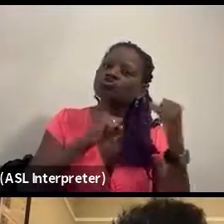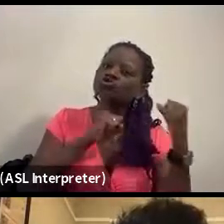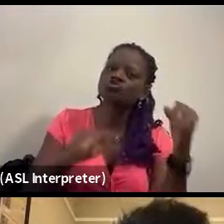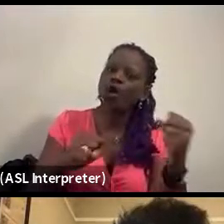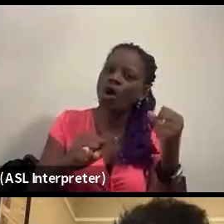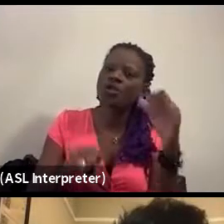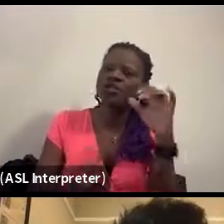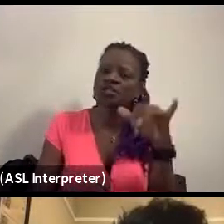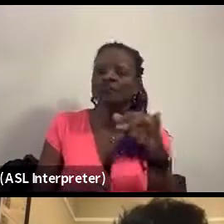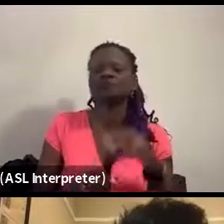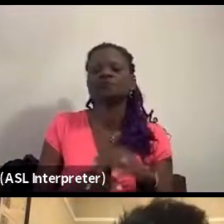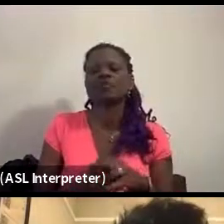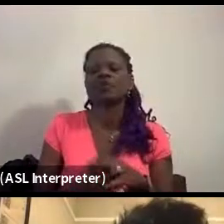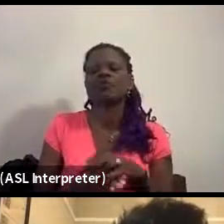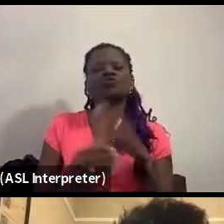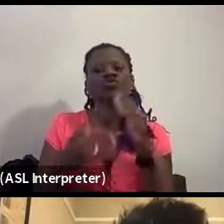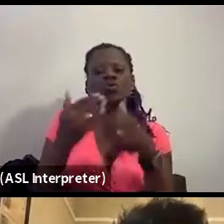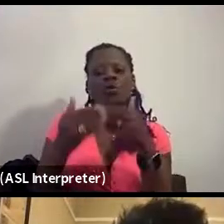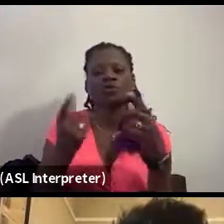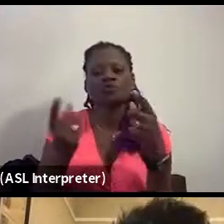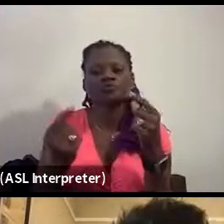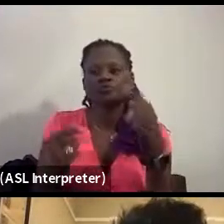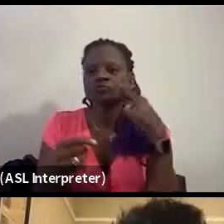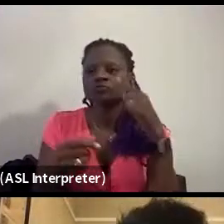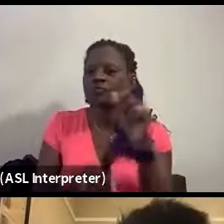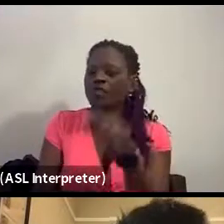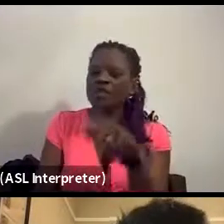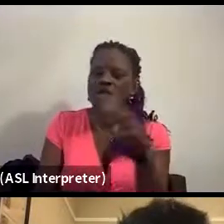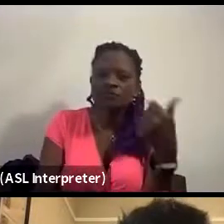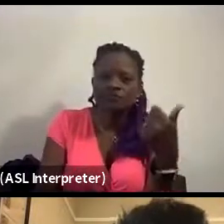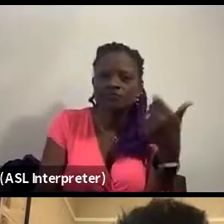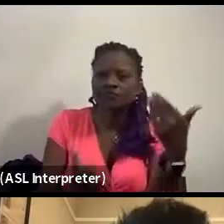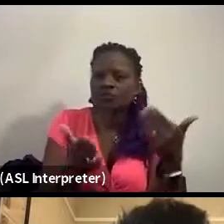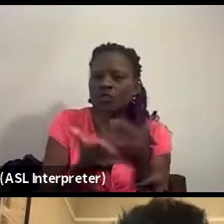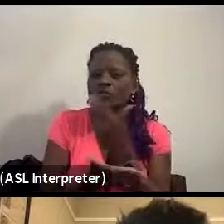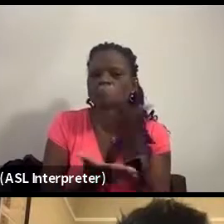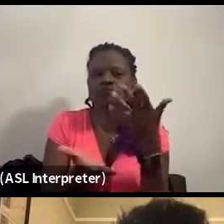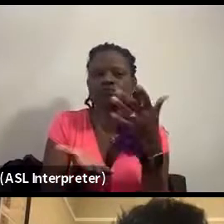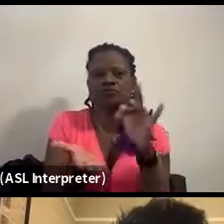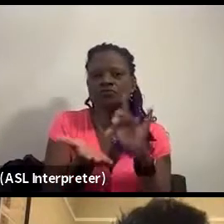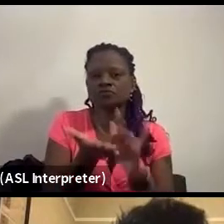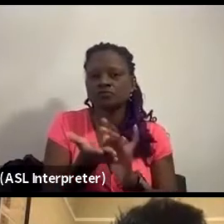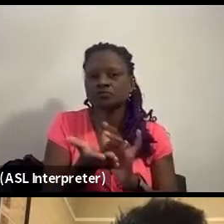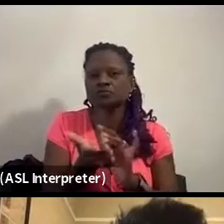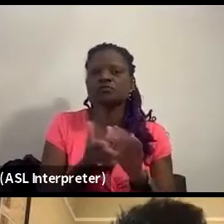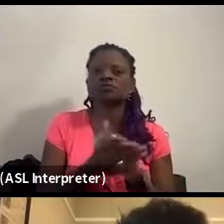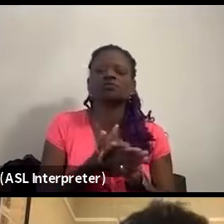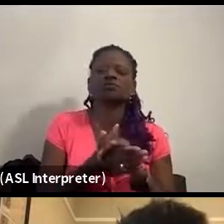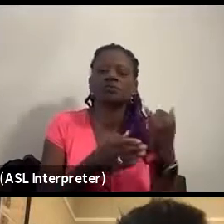So the process we do for any new drug or intervention that's introduced.